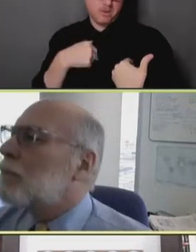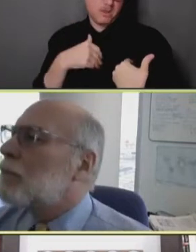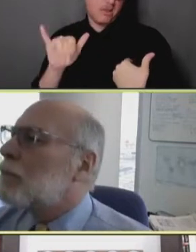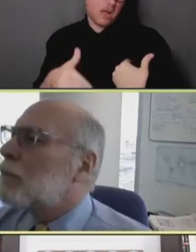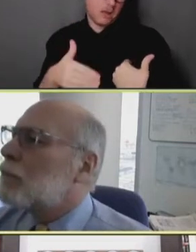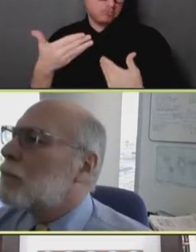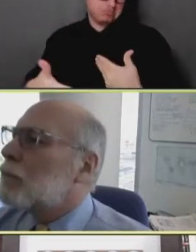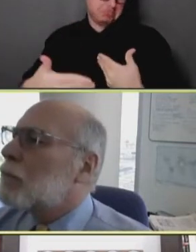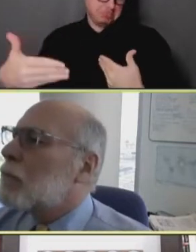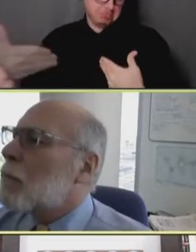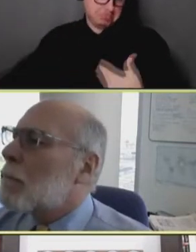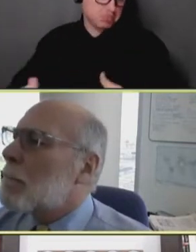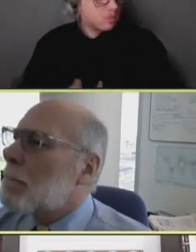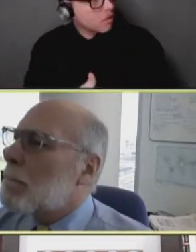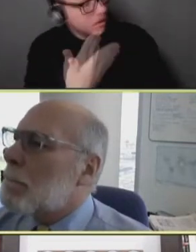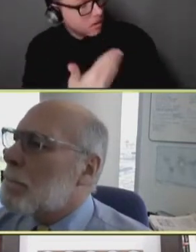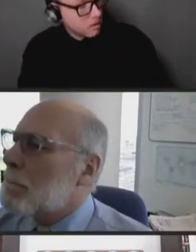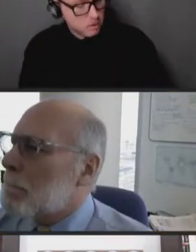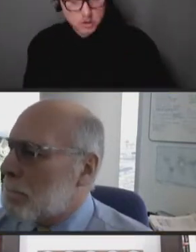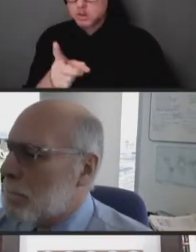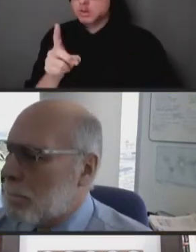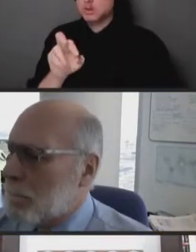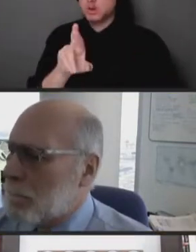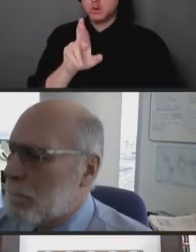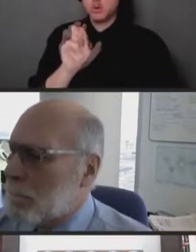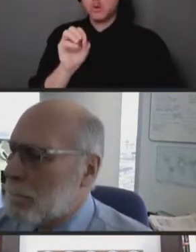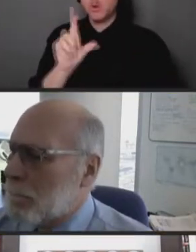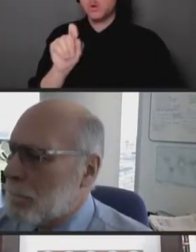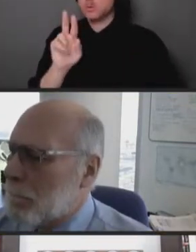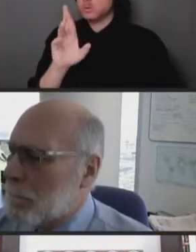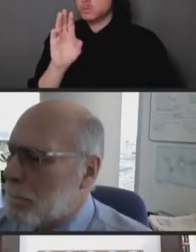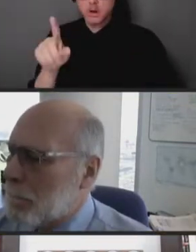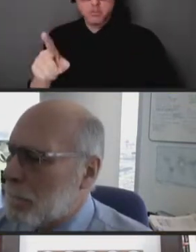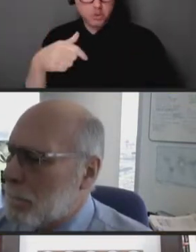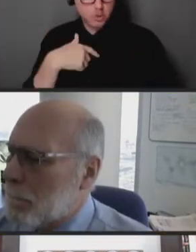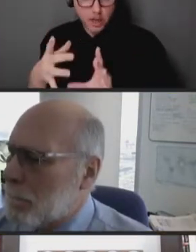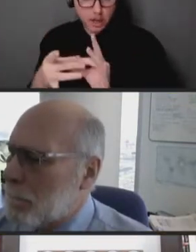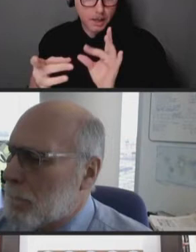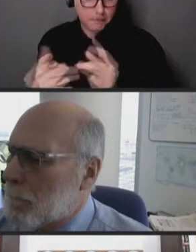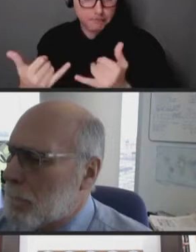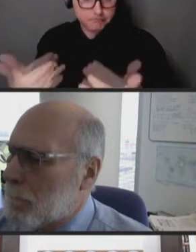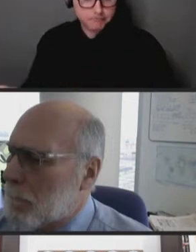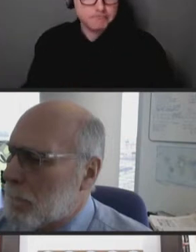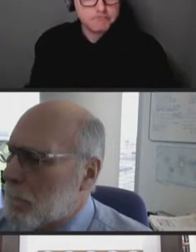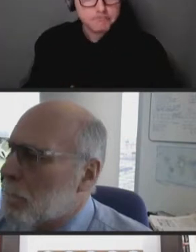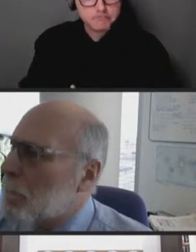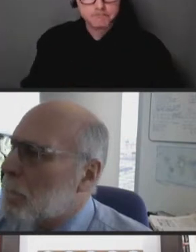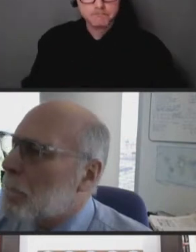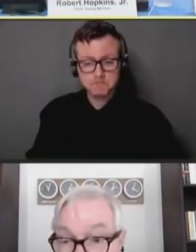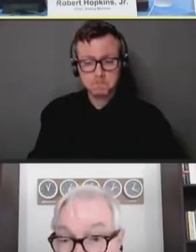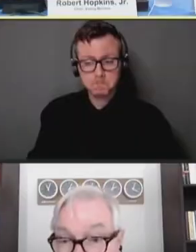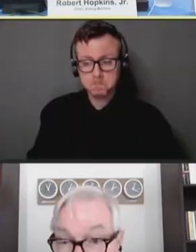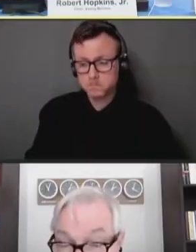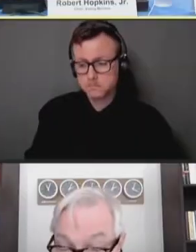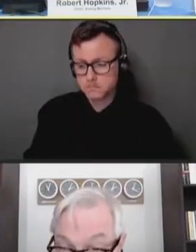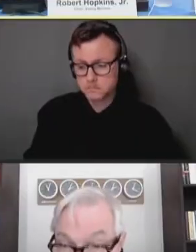Robert Hopkins: Dr. Osterholm, any comments you want to make at this point?